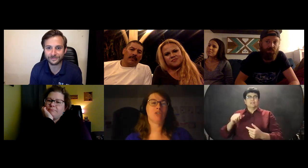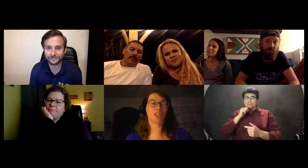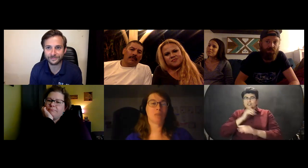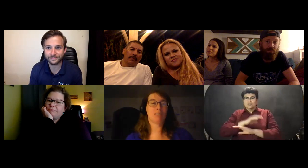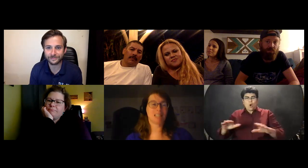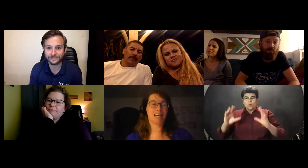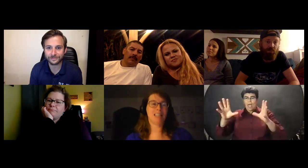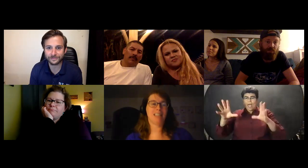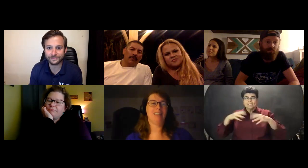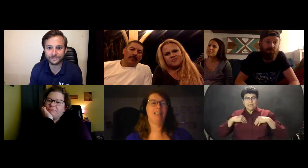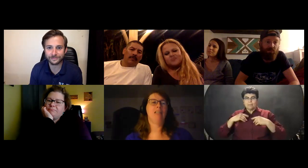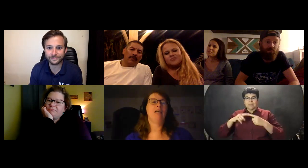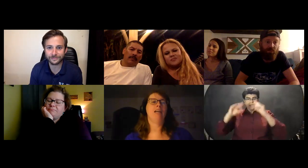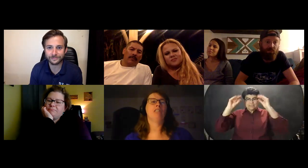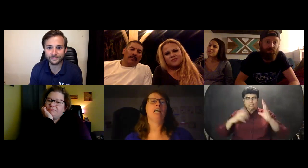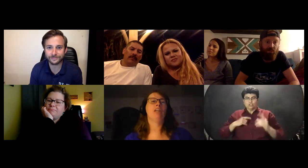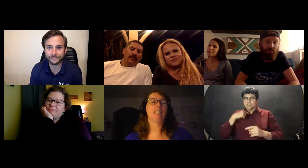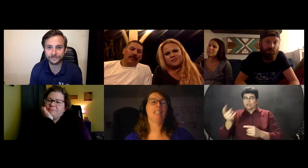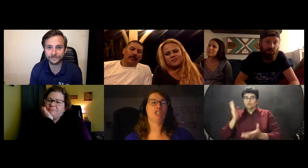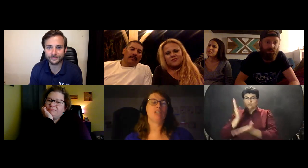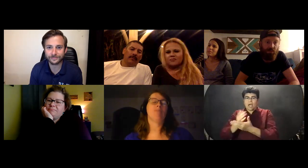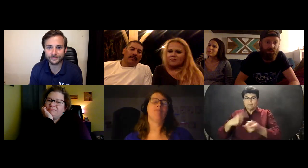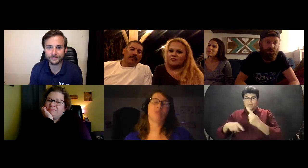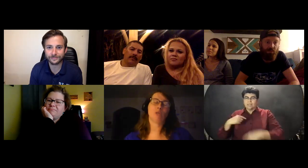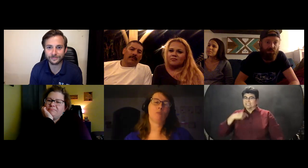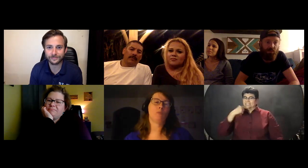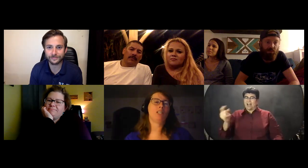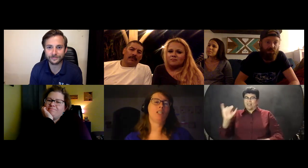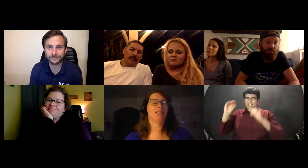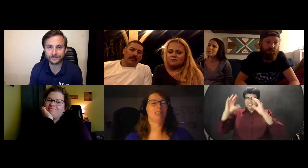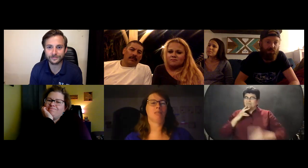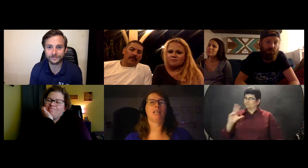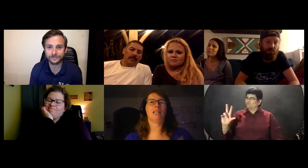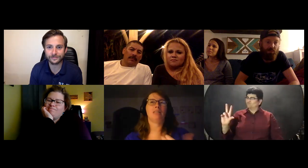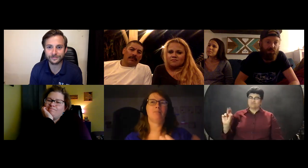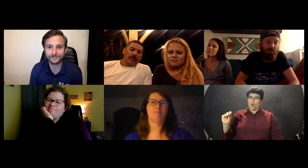stop signing and tell that teacher no we're not going